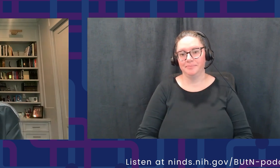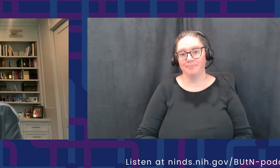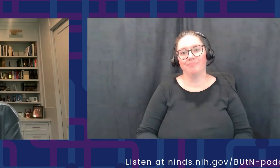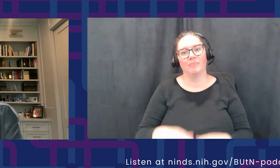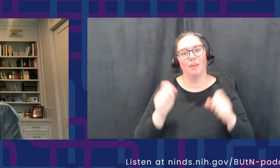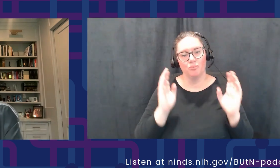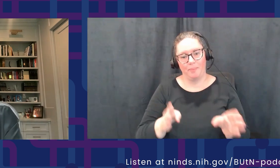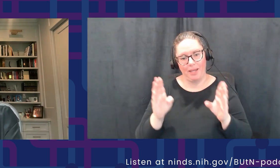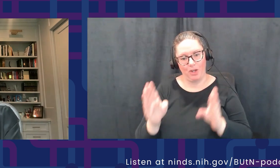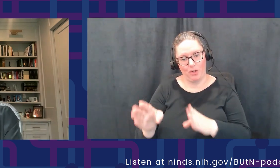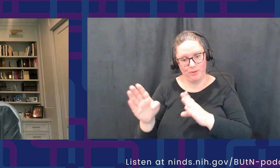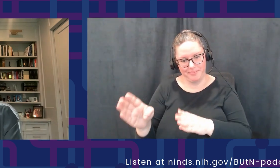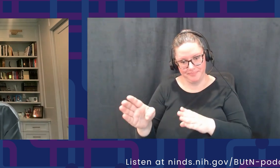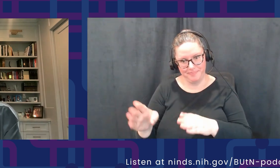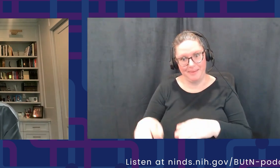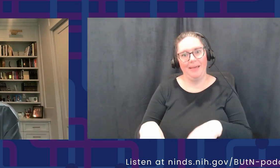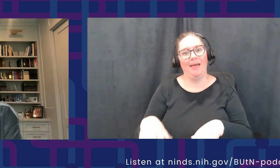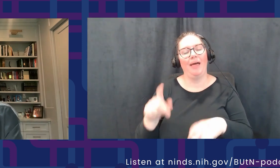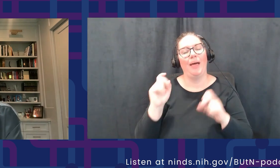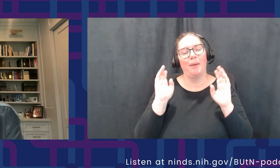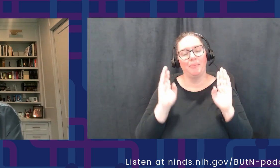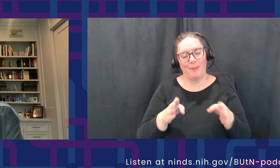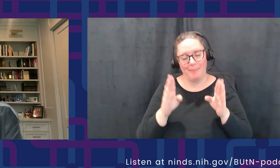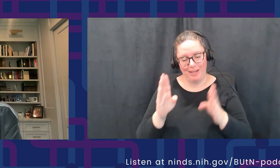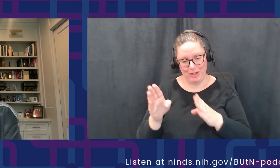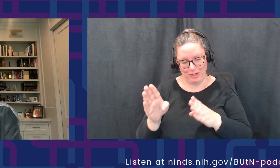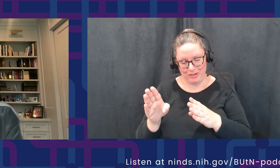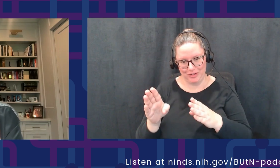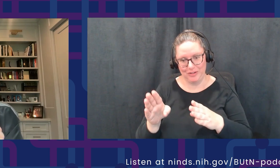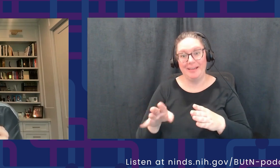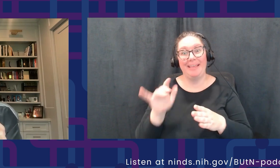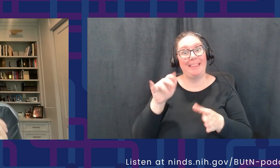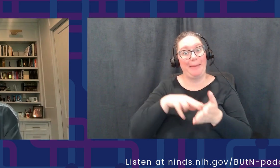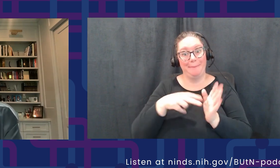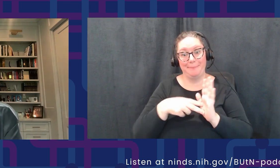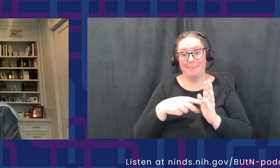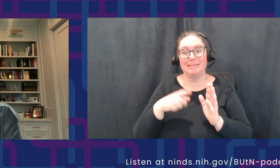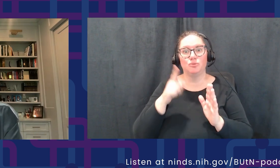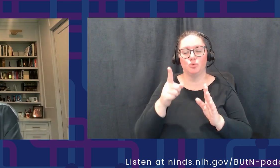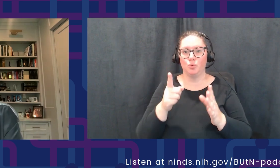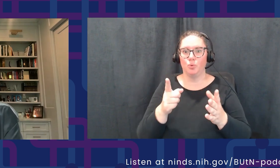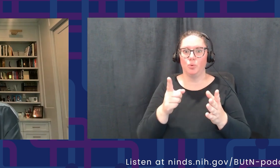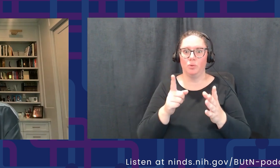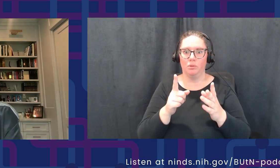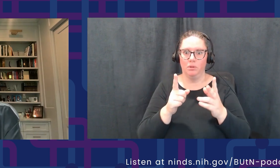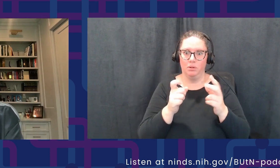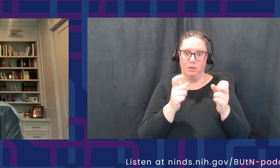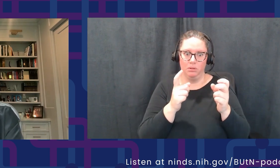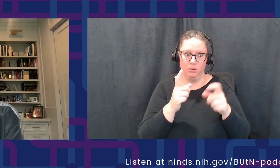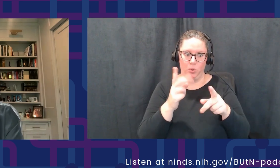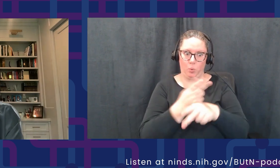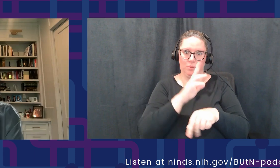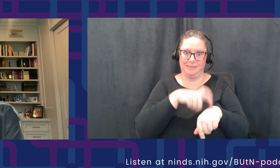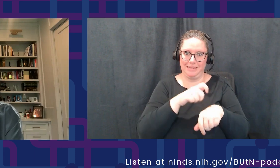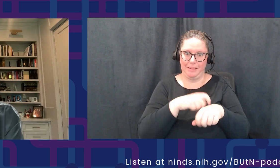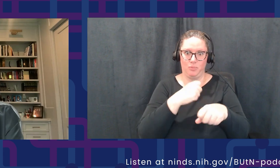prepare. Be prepared. And prepared means you put the time in making the best possible slides.